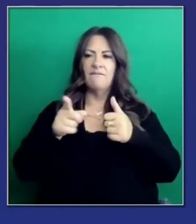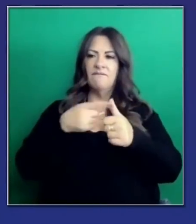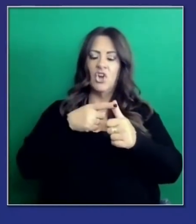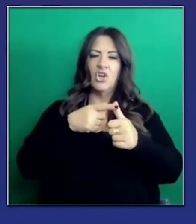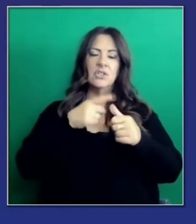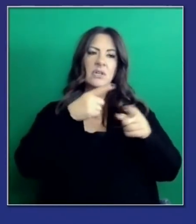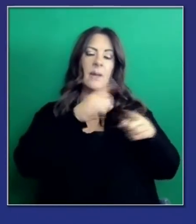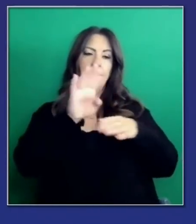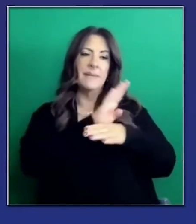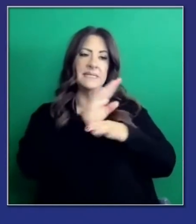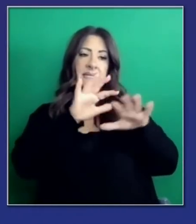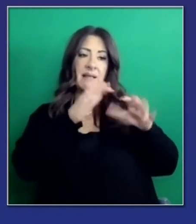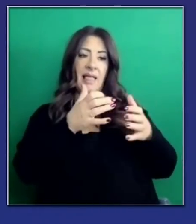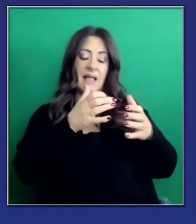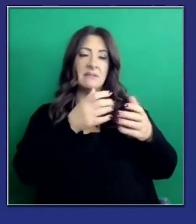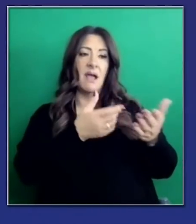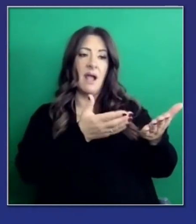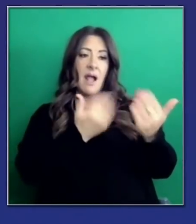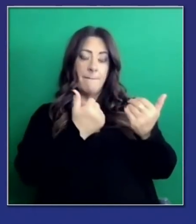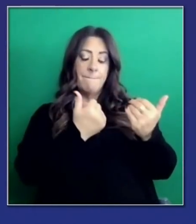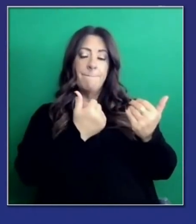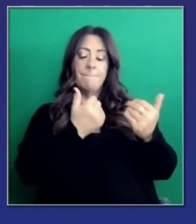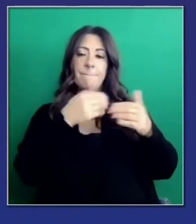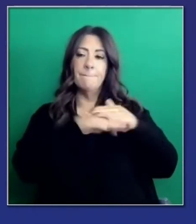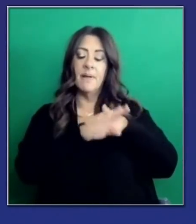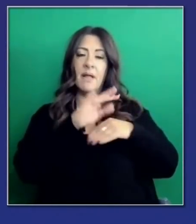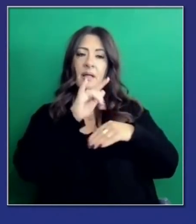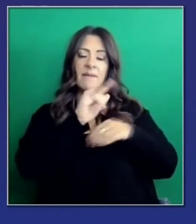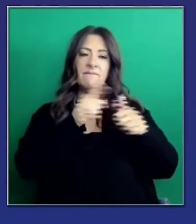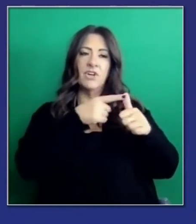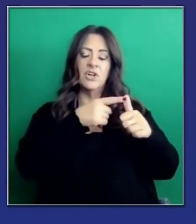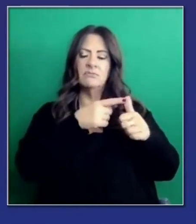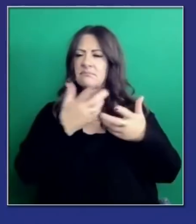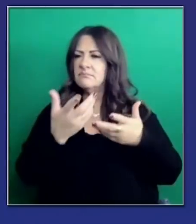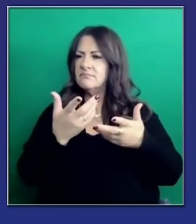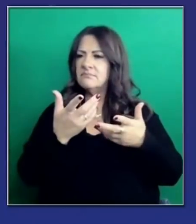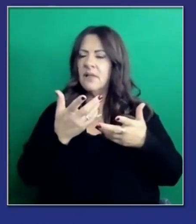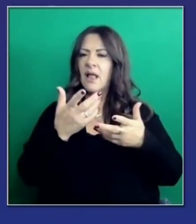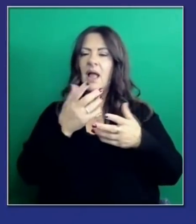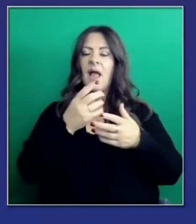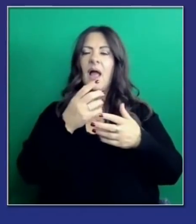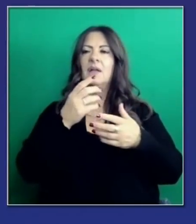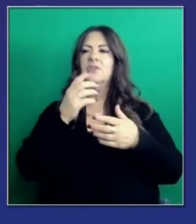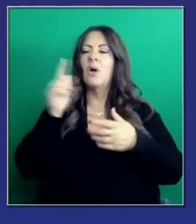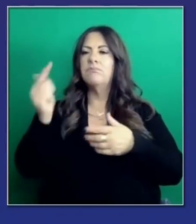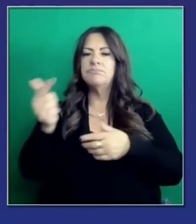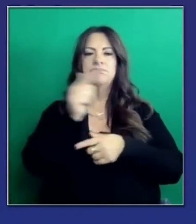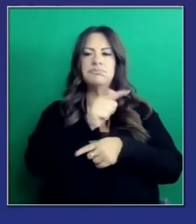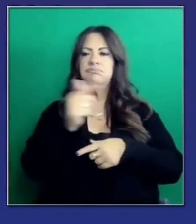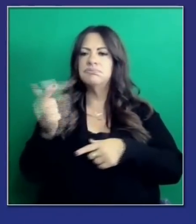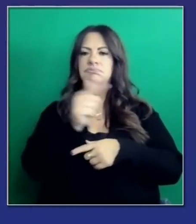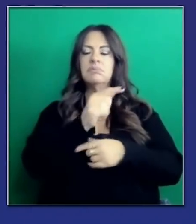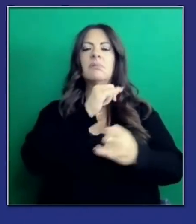IT IS NOT MORE COMPLICATED THAN WHEN YOU'RE BOARDING ON AN AIRLINE. THEY SAY LADIES AND GENTLEMEN, ALL FIRST-CLASS PASSENGERS. THEY DON'T WAIT FOR EVERY FIRST- CLASS PASSENGER TO BE BOARDED BEFORE THEY ANNOUNCE ALL BUSINESS CLASS PASSENGERS.